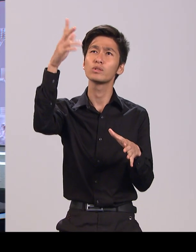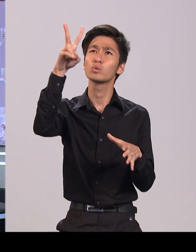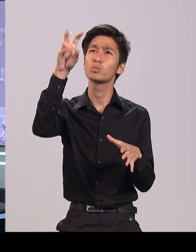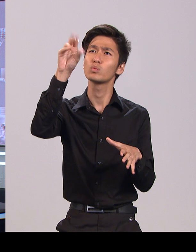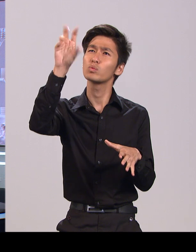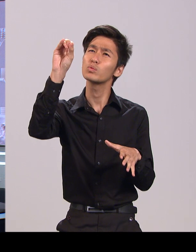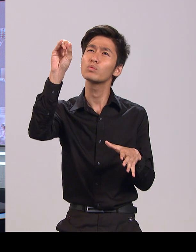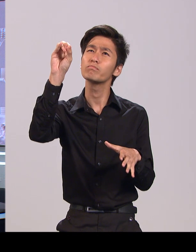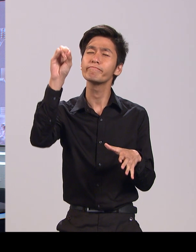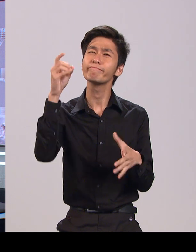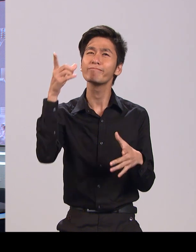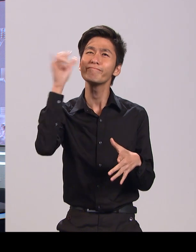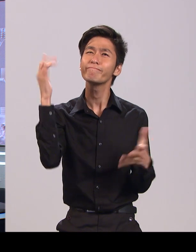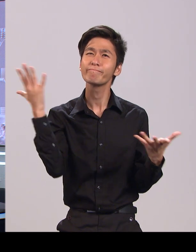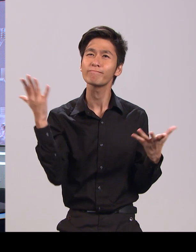What can we expect Singapore to look like?